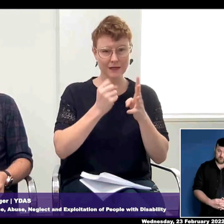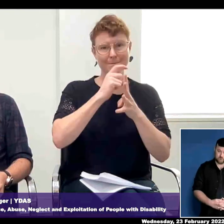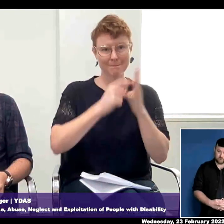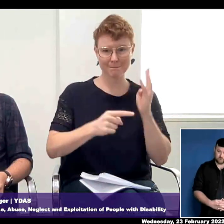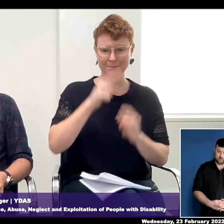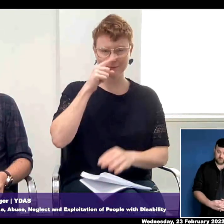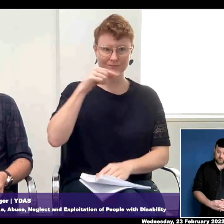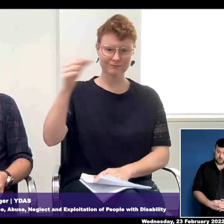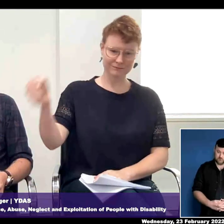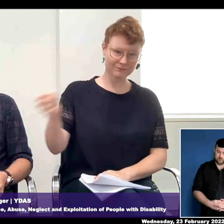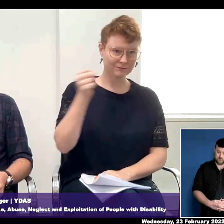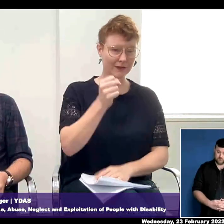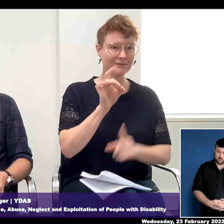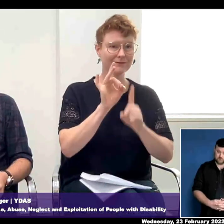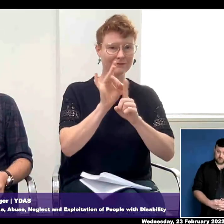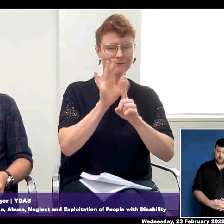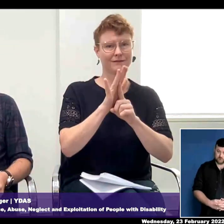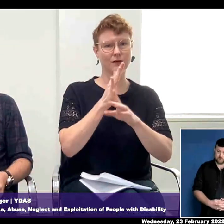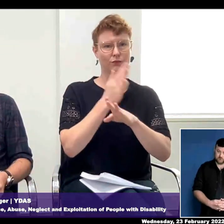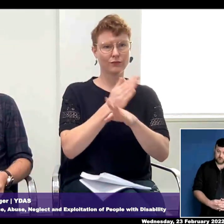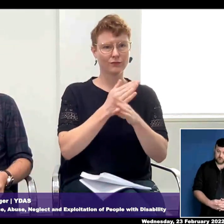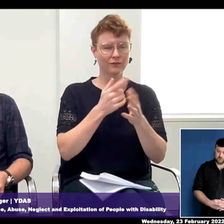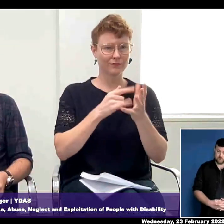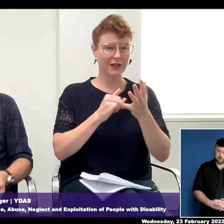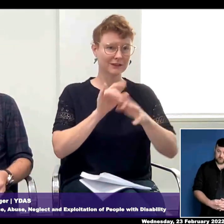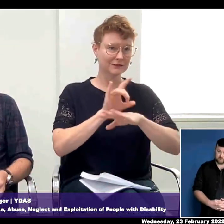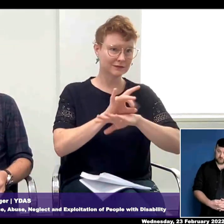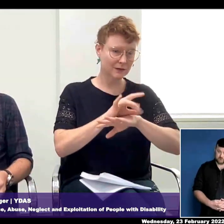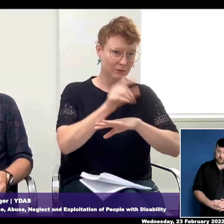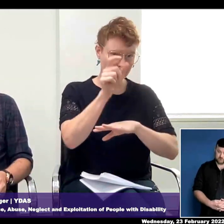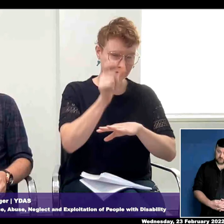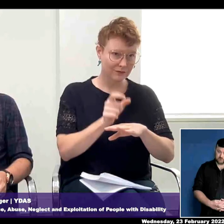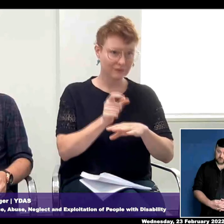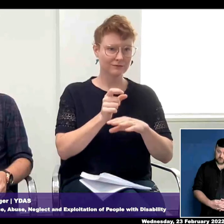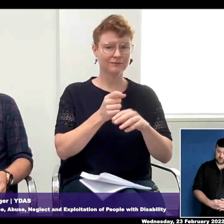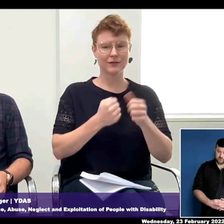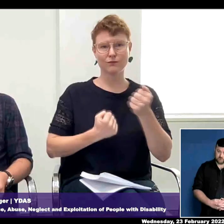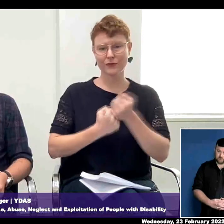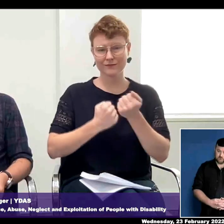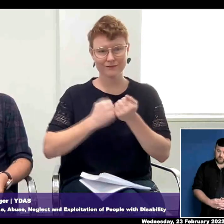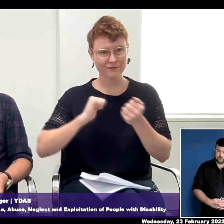themselves. Meaning that there are disabled people on deck working there as consultants,